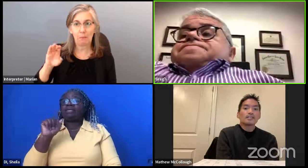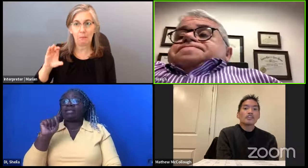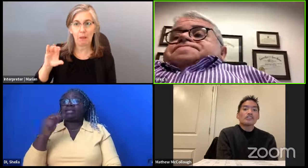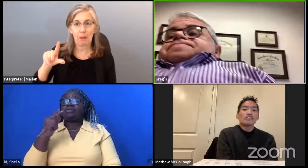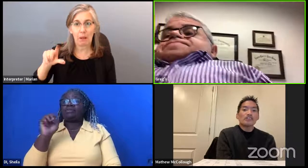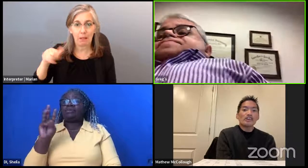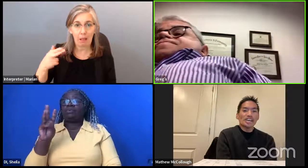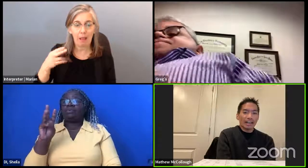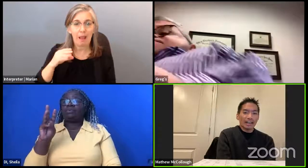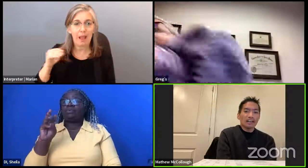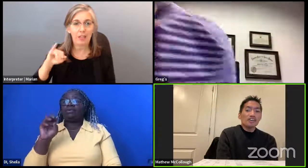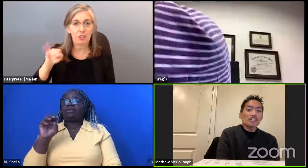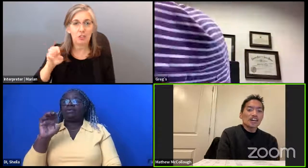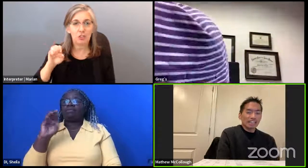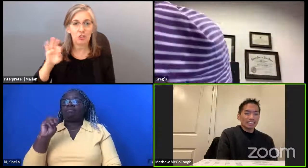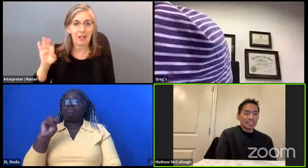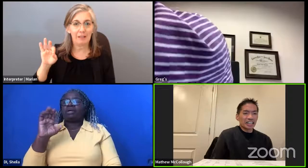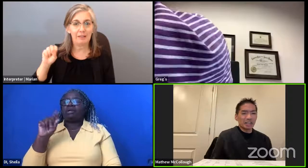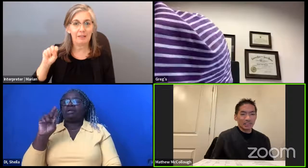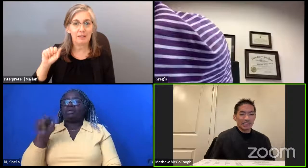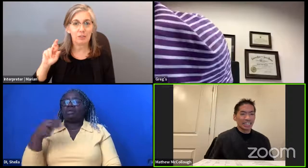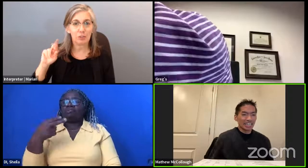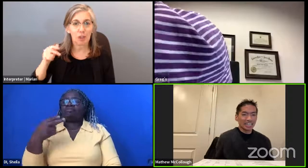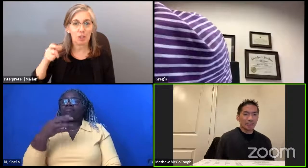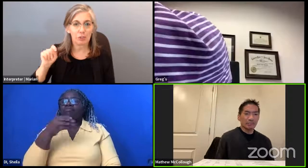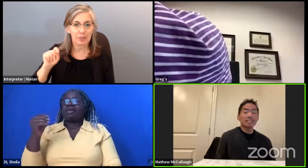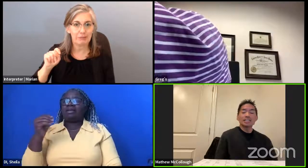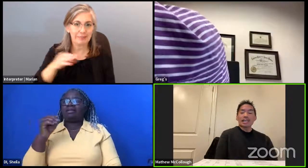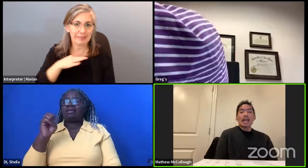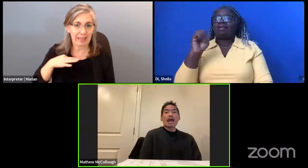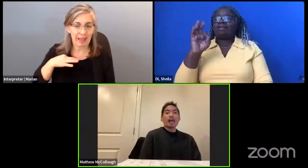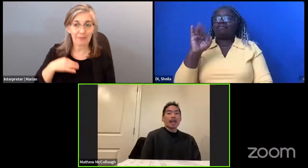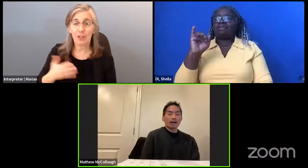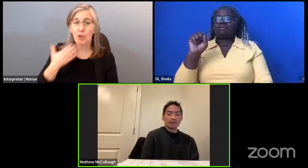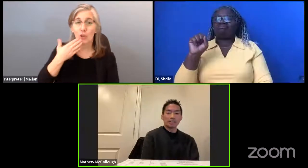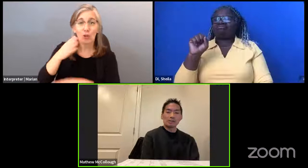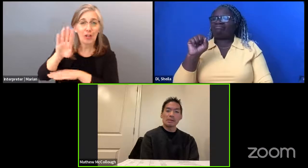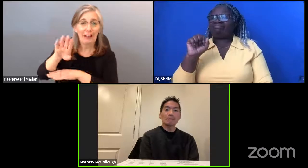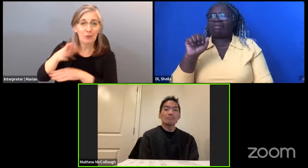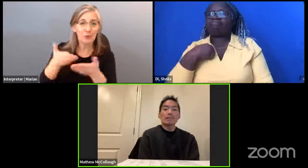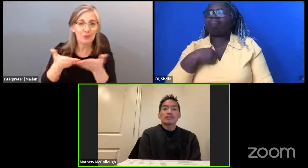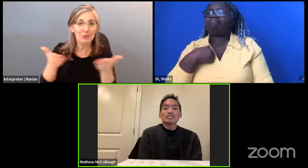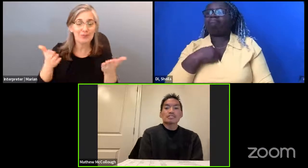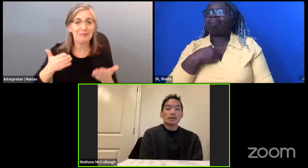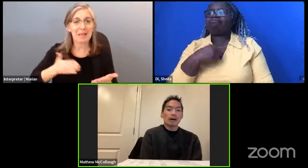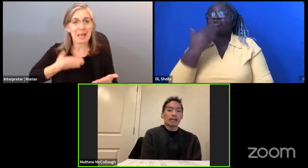MATHEW McCOLLOUGH: Good Afternoon, ladies and gentlemen. Happy New Year.